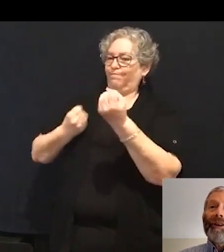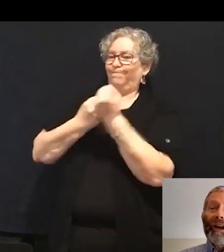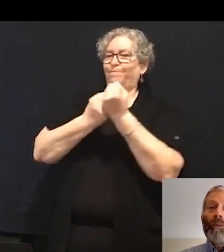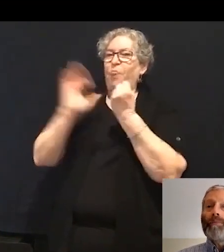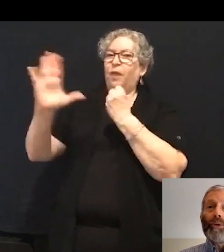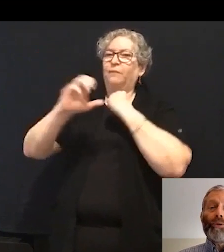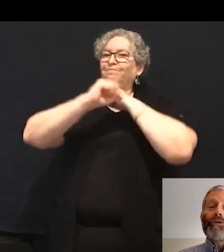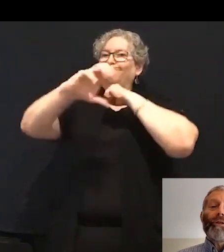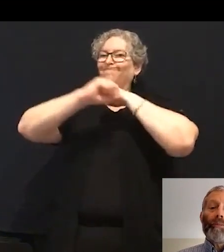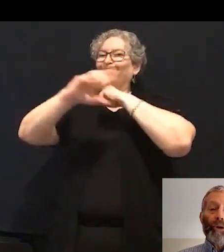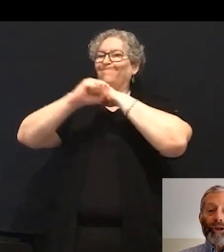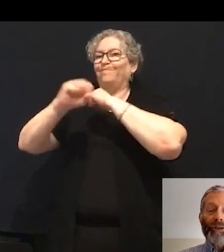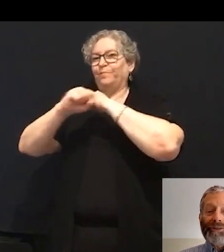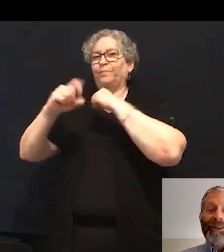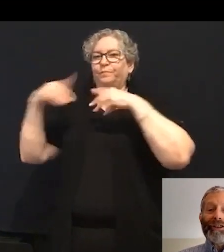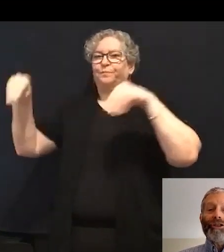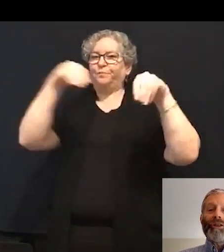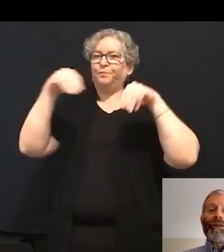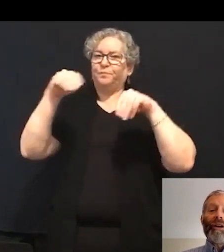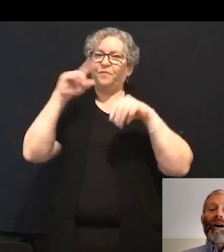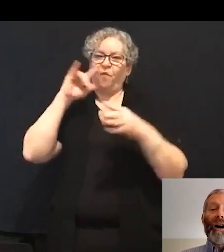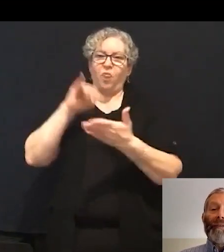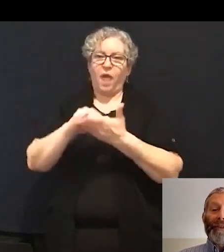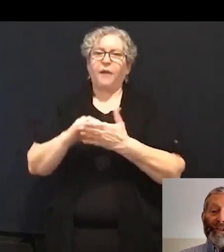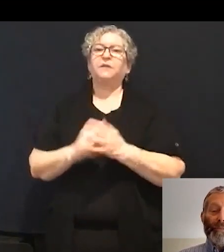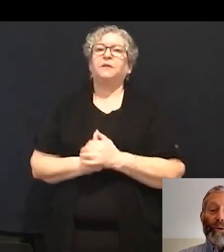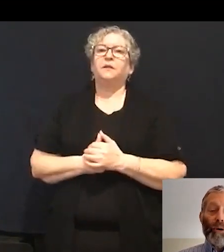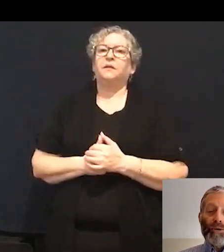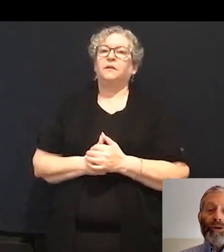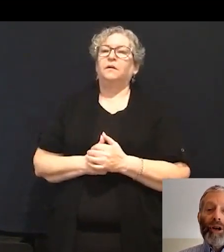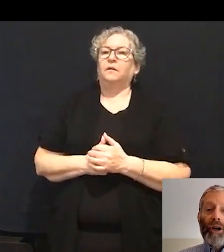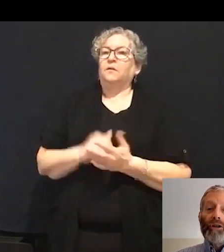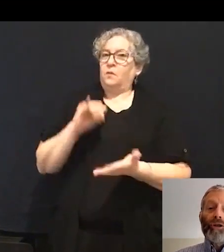to help boost commercialization of this approach.